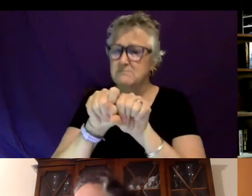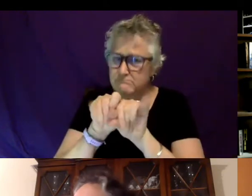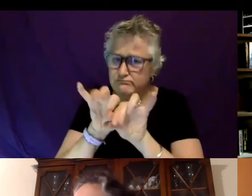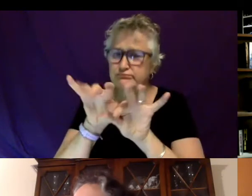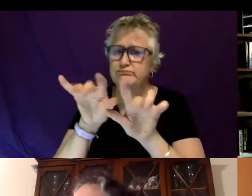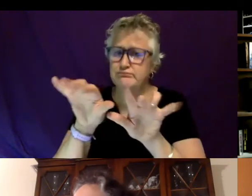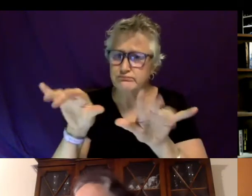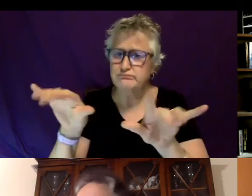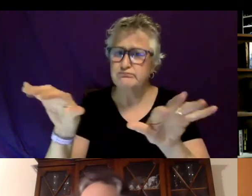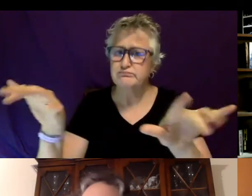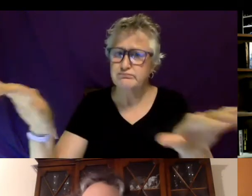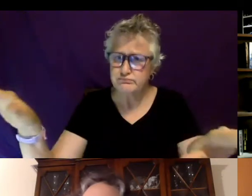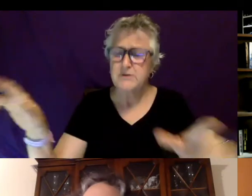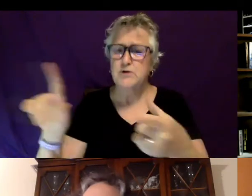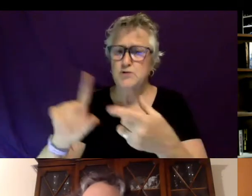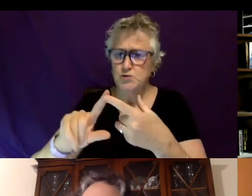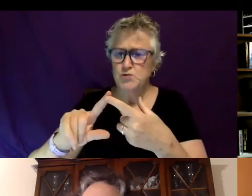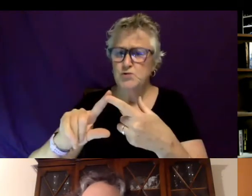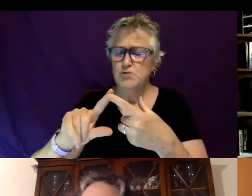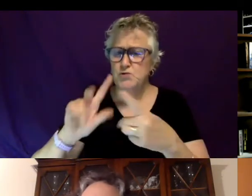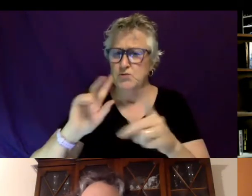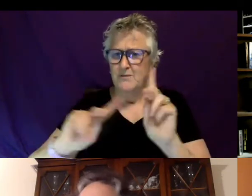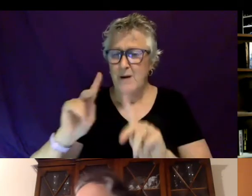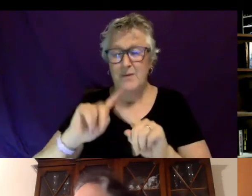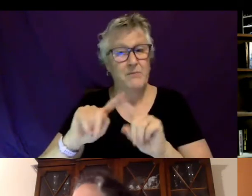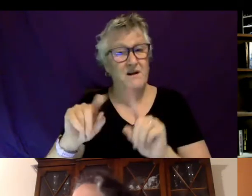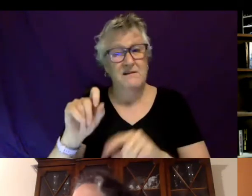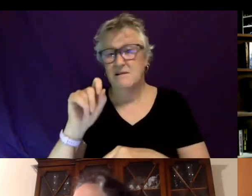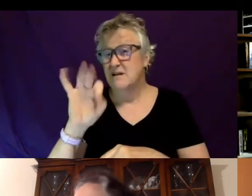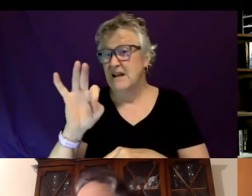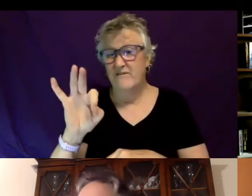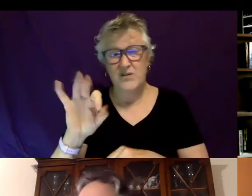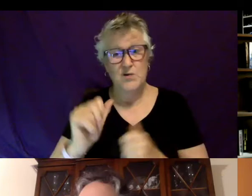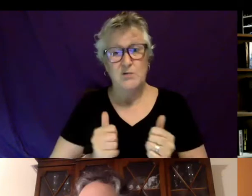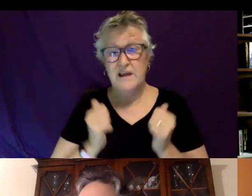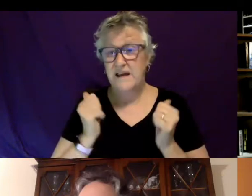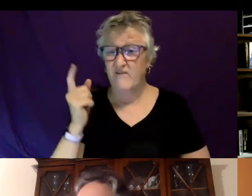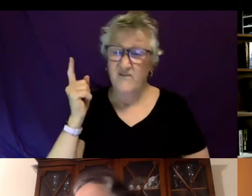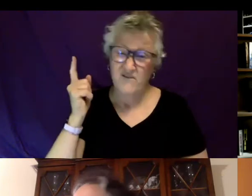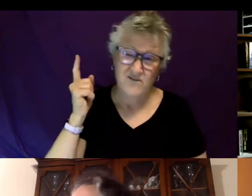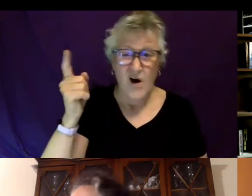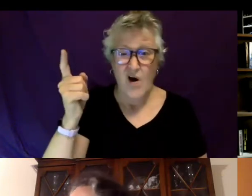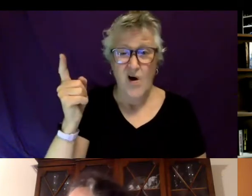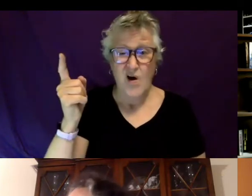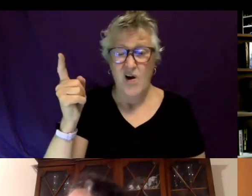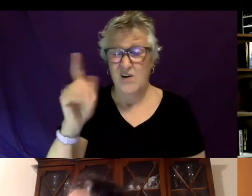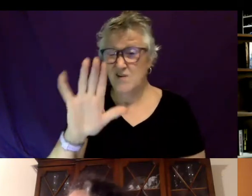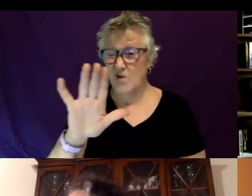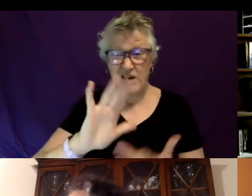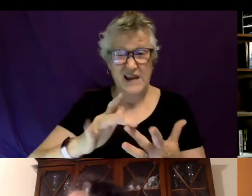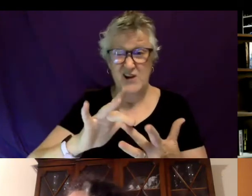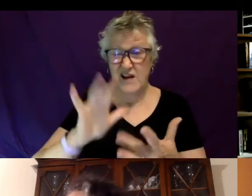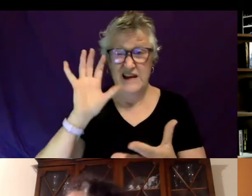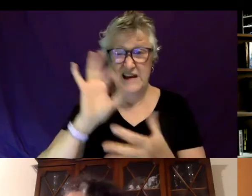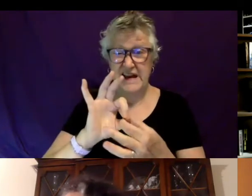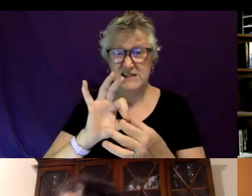Bbut if you don't have-- say you're in a rural area, where you don't get too much of an internet connection, uh, you might not have that access.